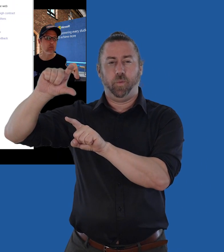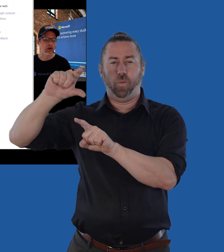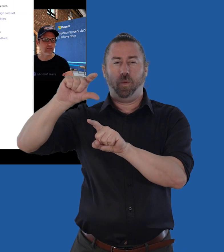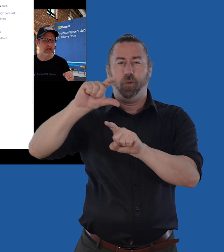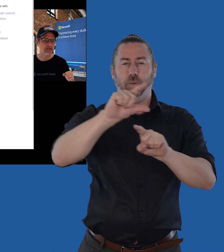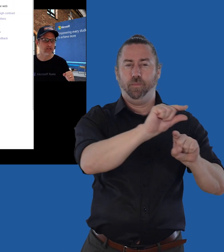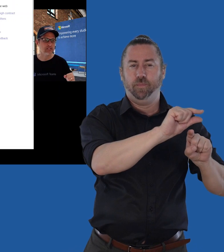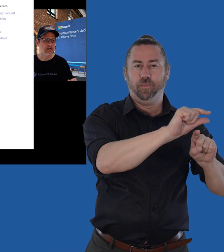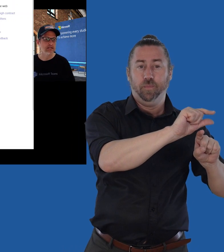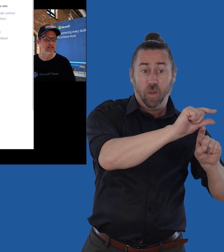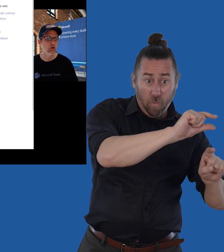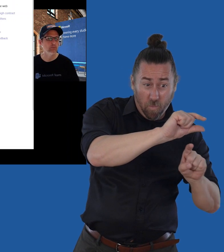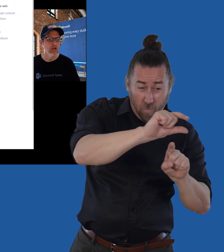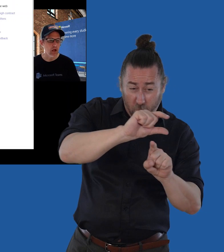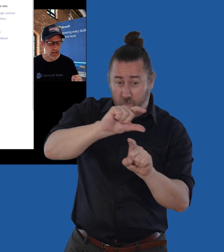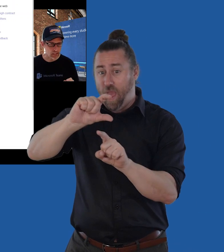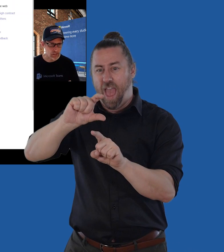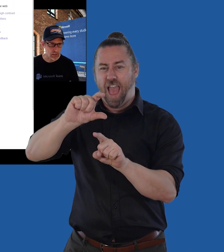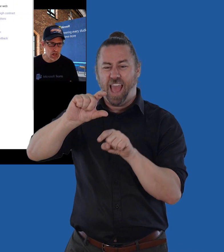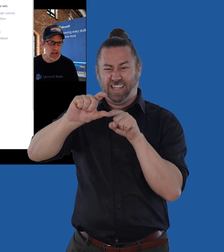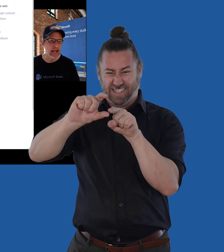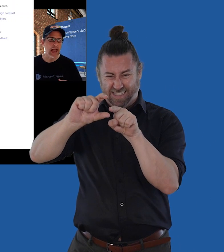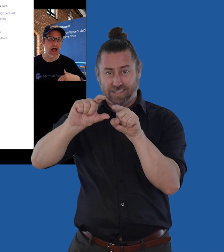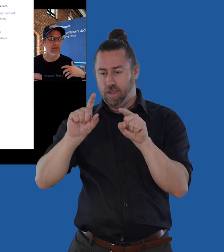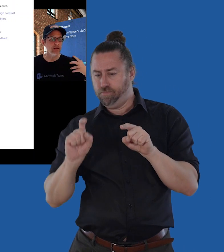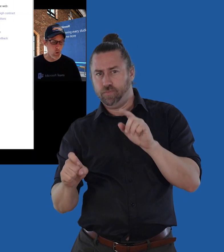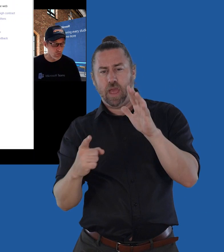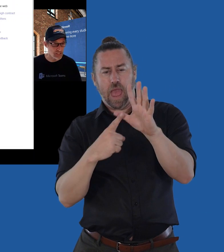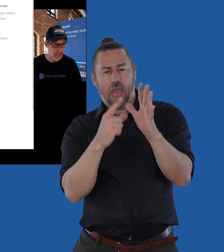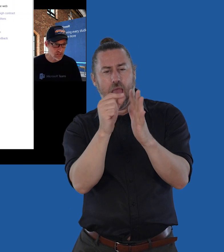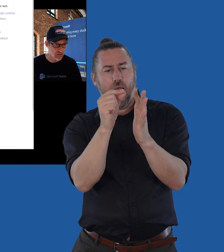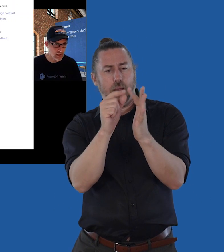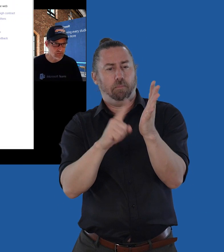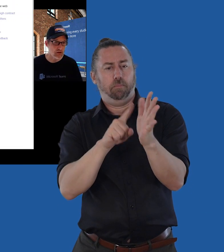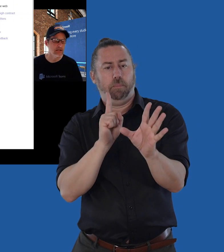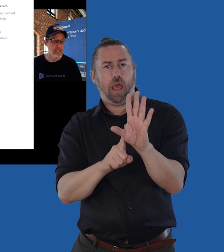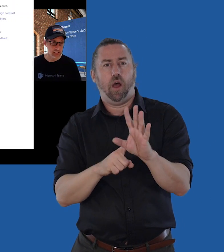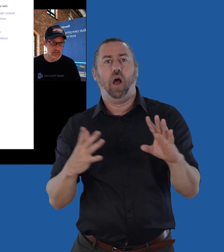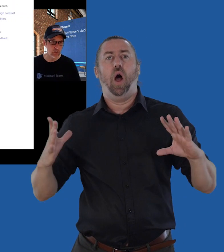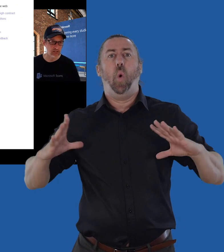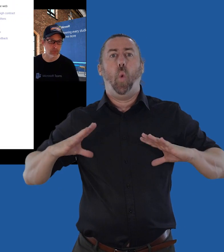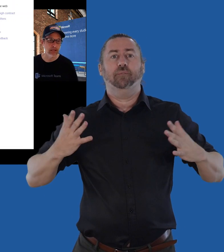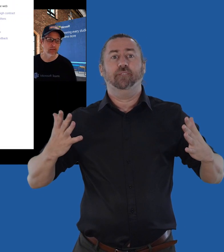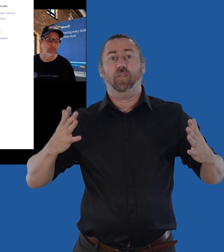And when I get it to the size that I want, I click Apply, and then all the text on my device is going to be bigger.